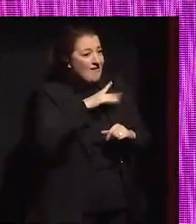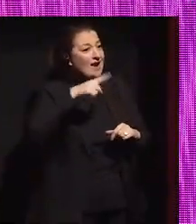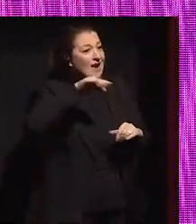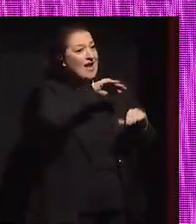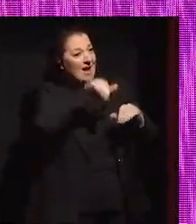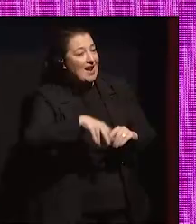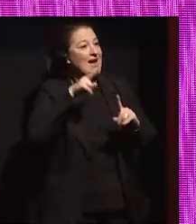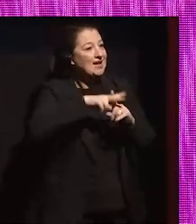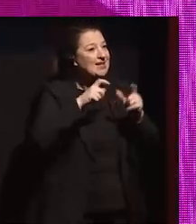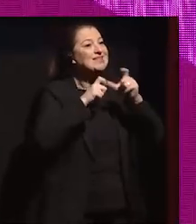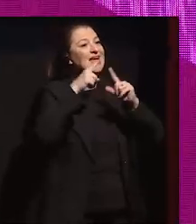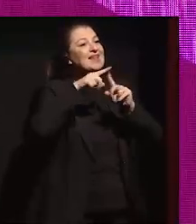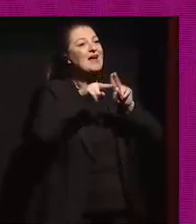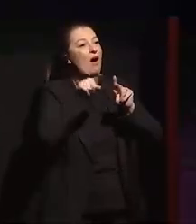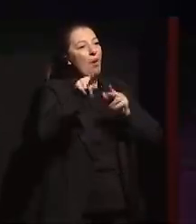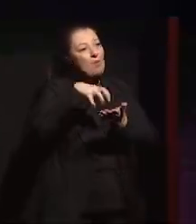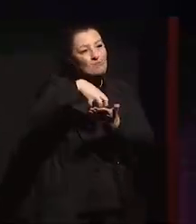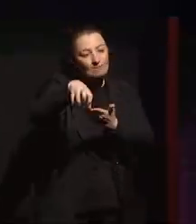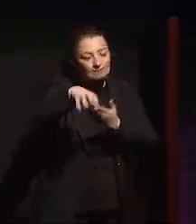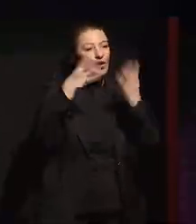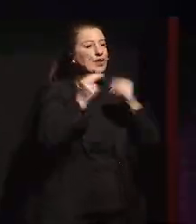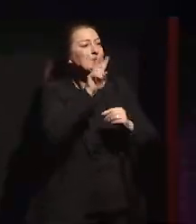who are here with us despite these harsh weather conditions,